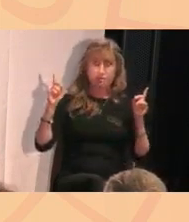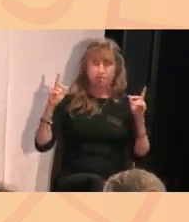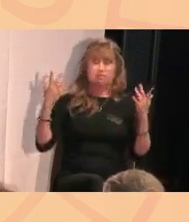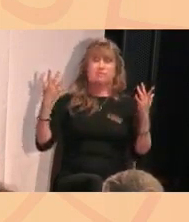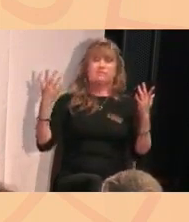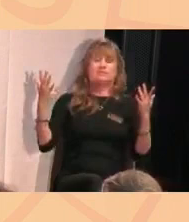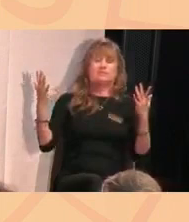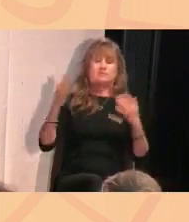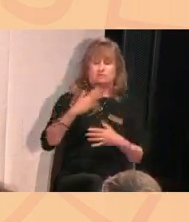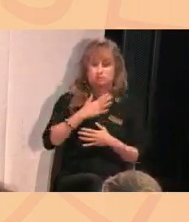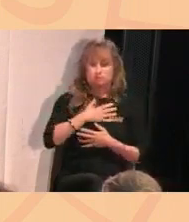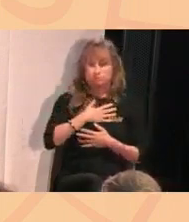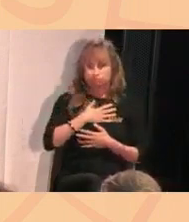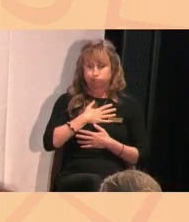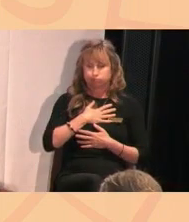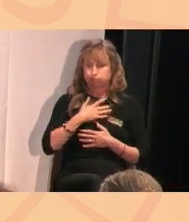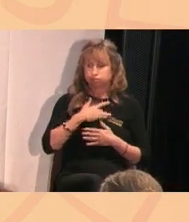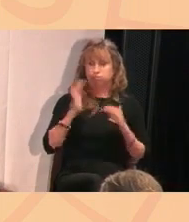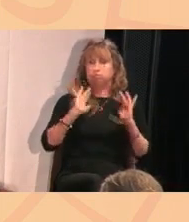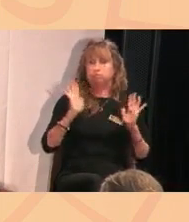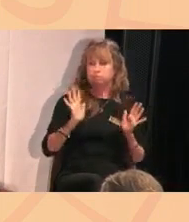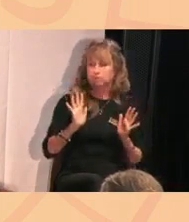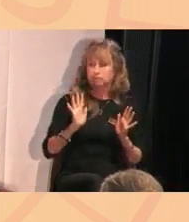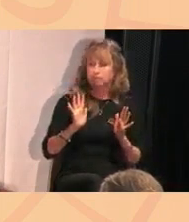politician or government to change that.